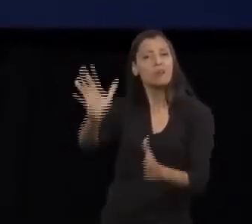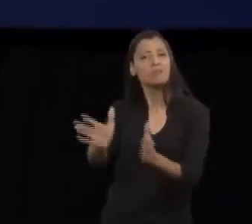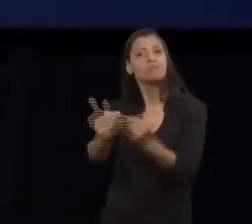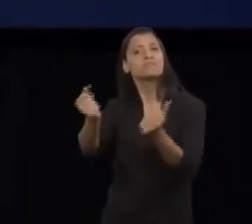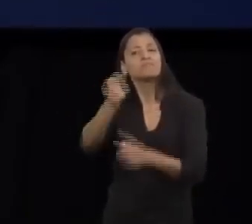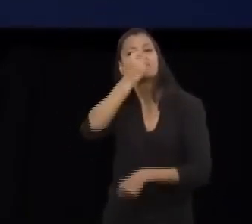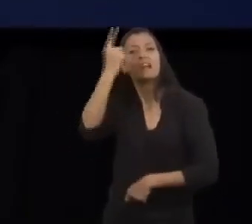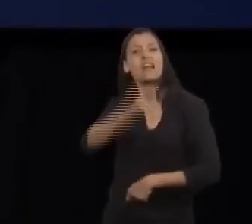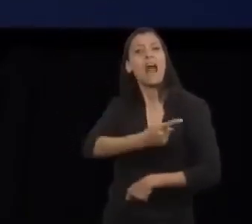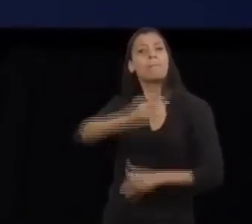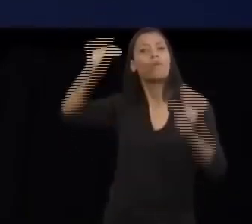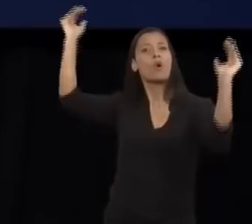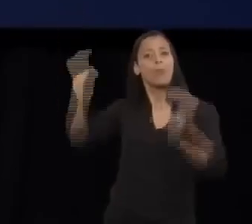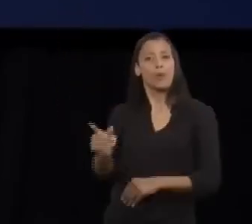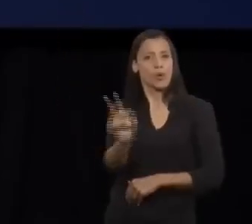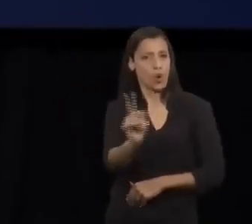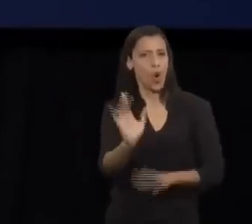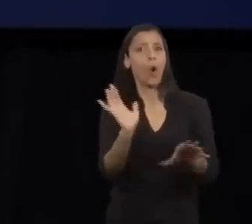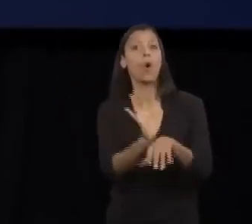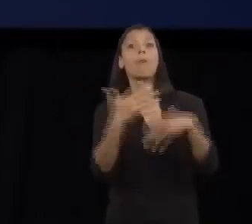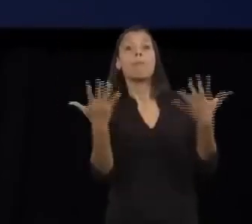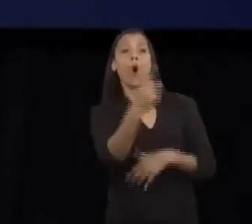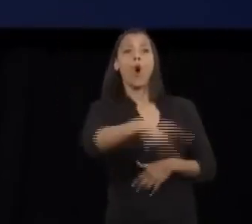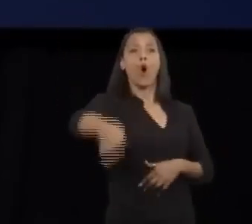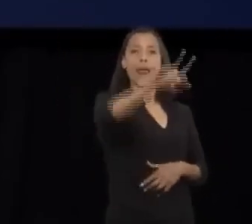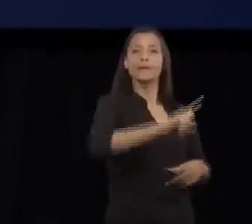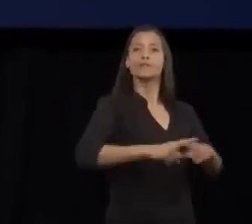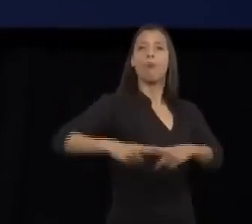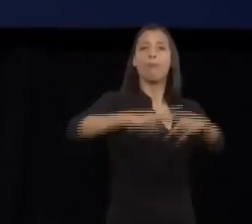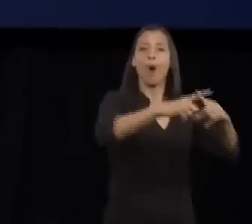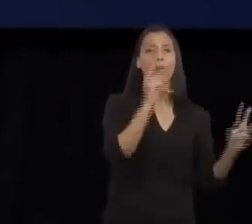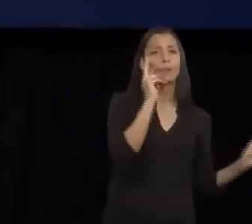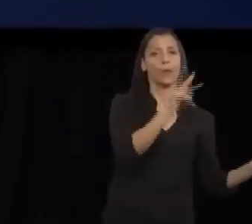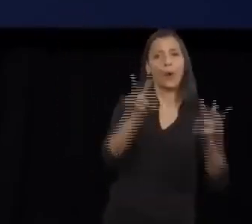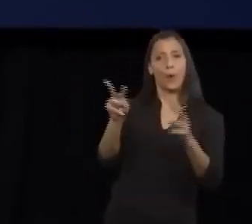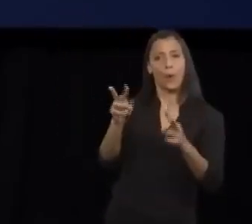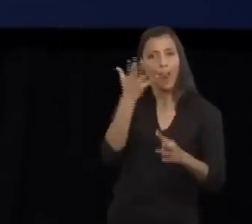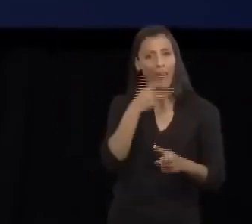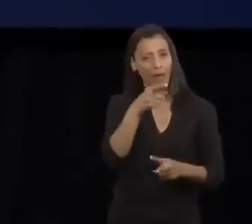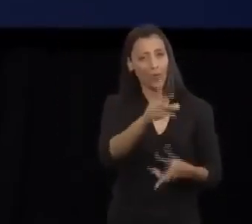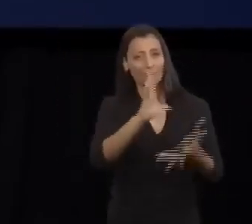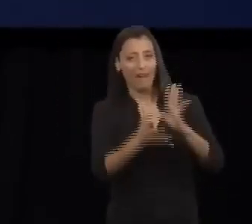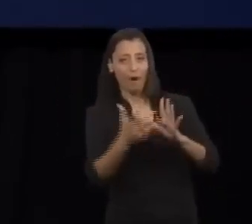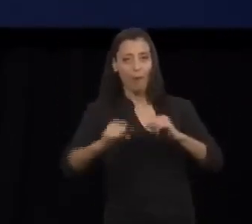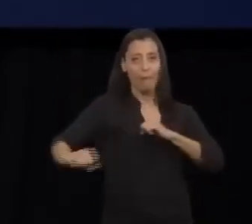For something that politicians like so much. Why? Because you inject money today